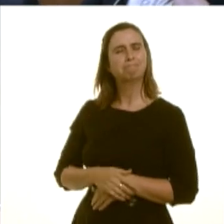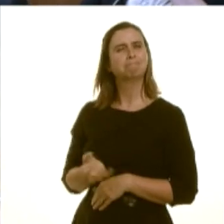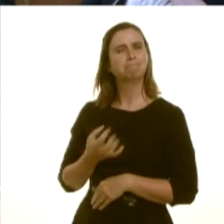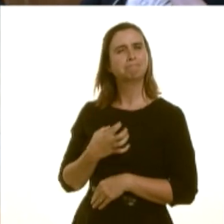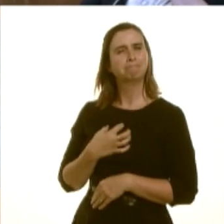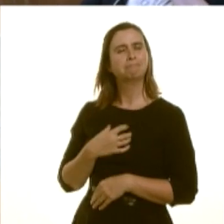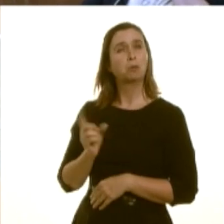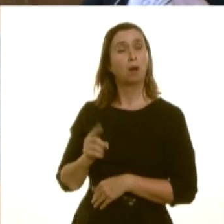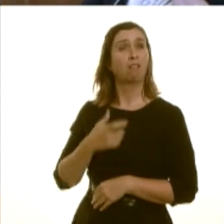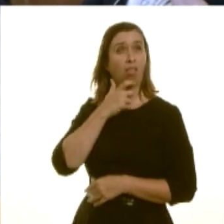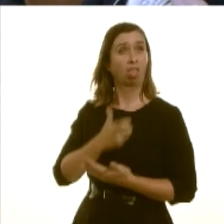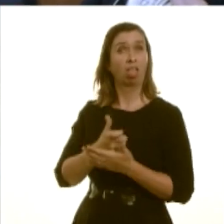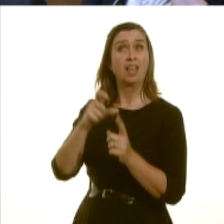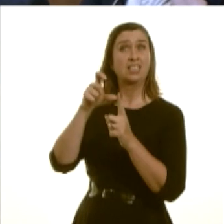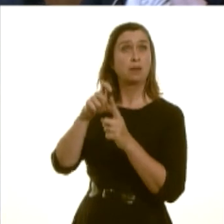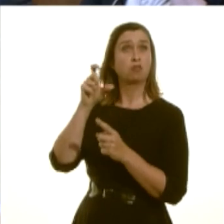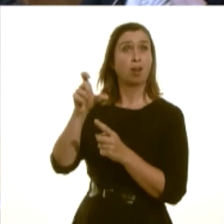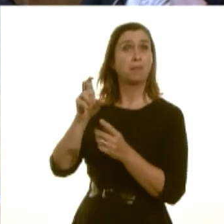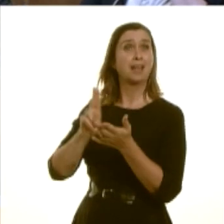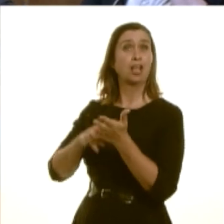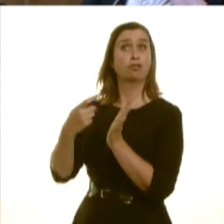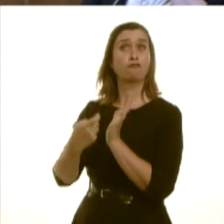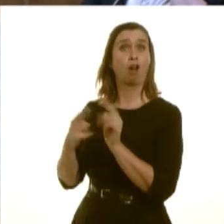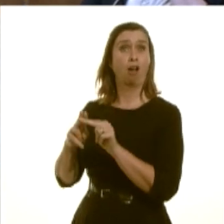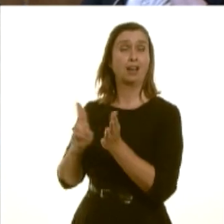agreeing with David Cameron, Nigel Farage and John Redwood in the sense that David Cameron